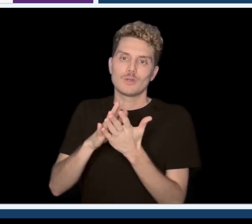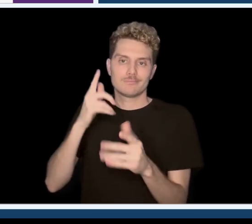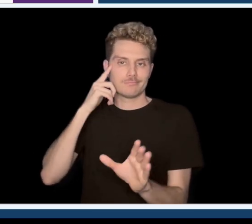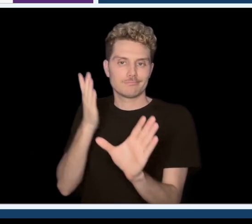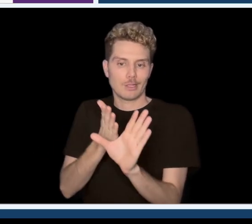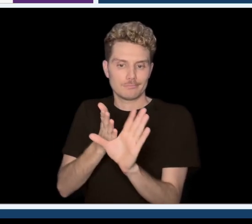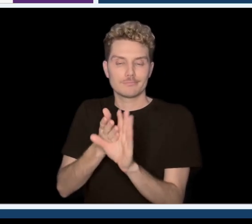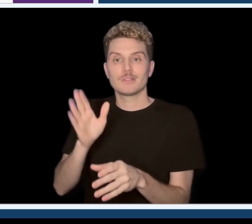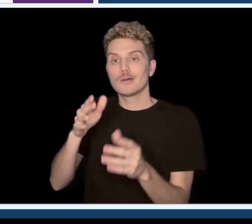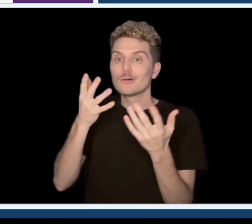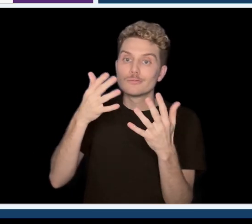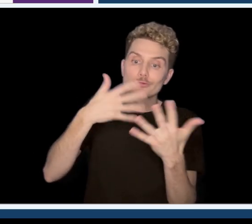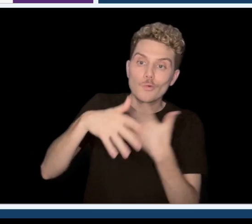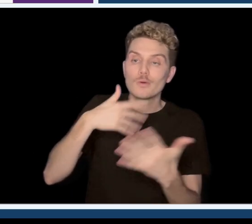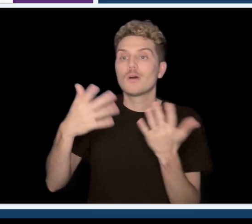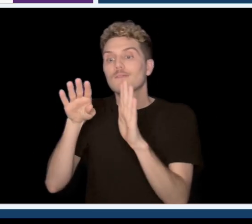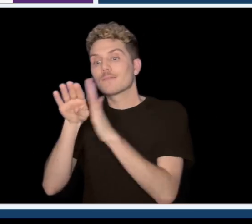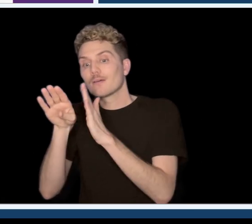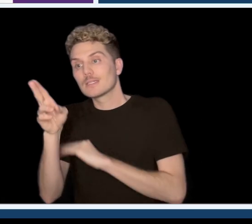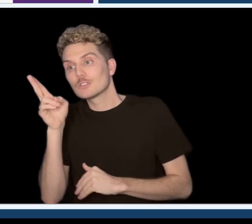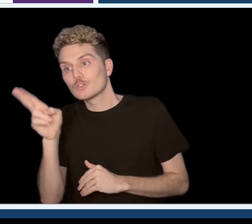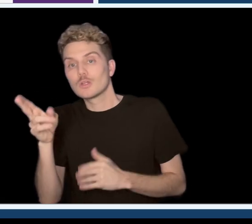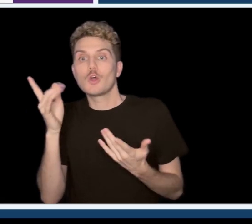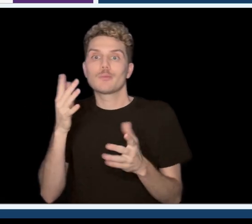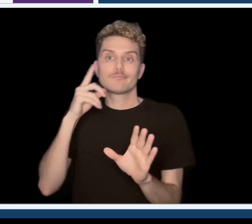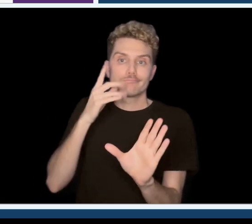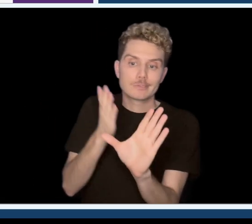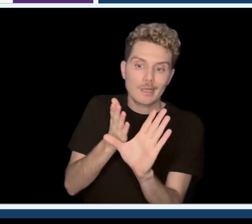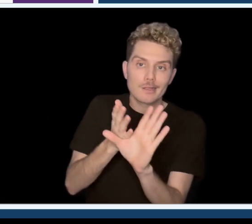a social or developmental history or psychosocial report,